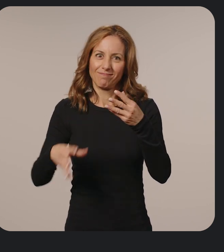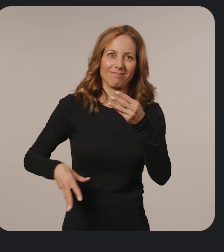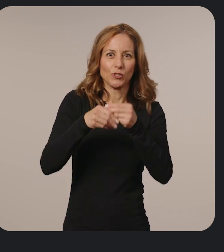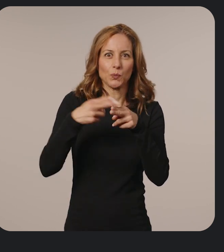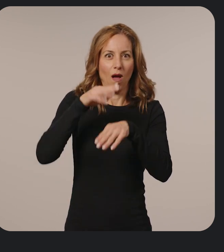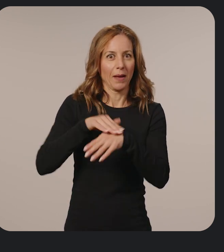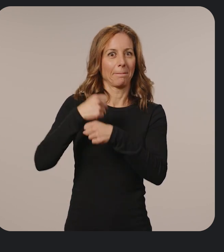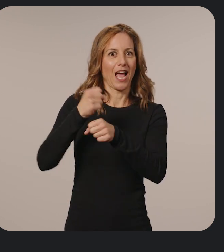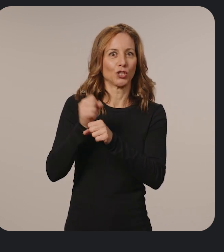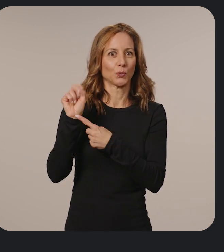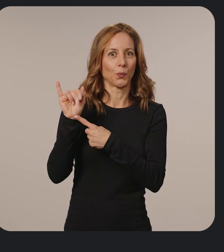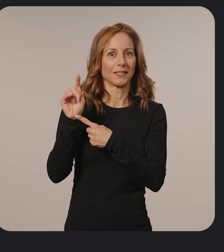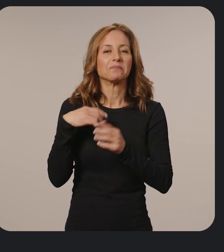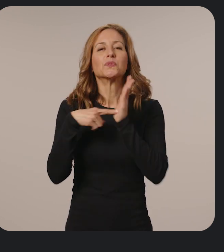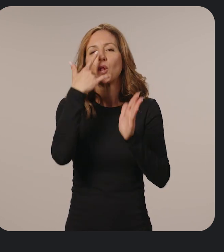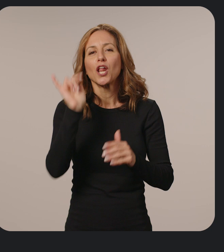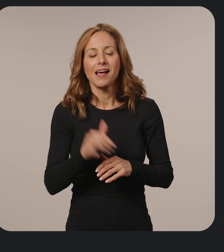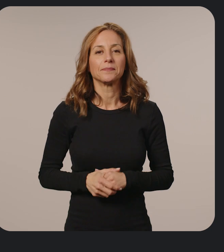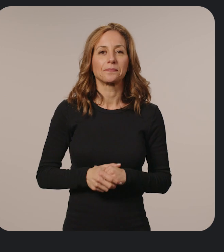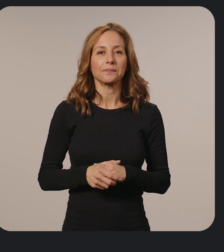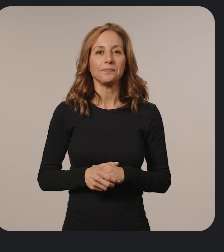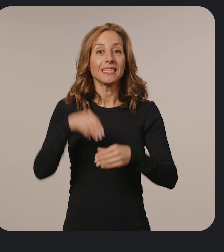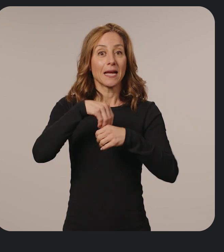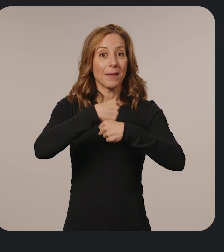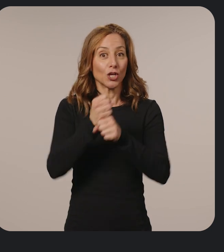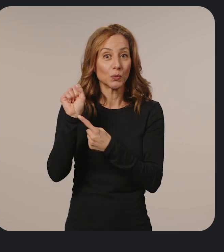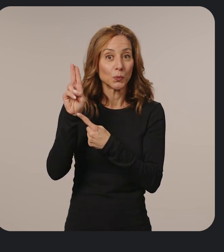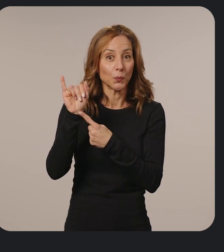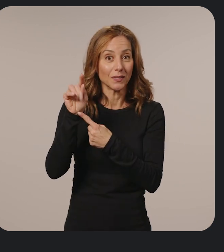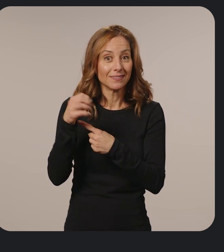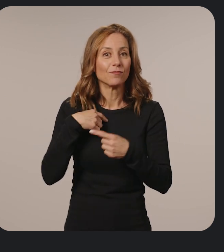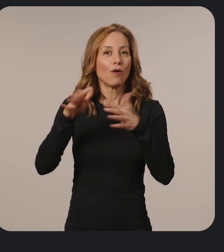Let me show you what it's going to look like. In Maker Suite, when we've already written some header in examples, we